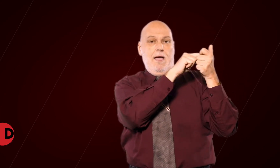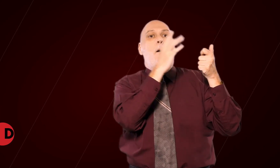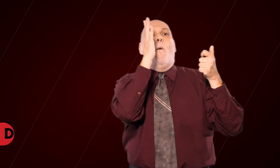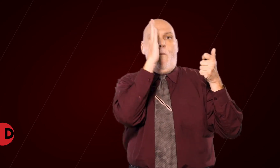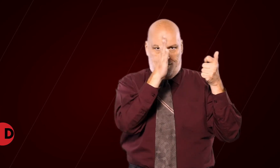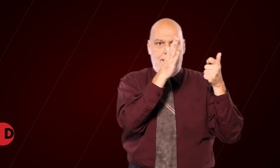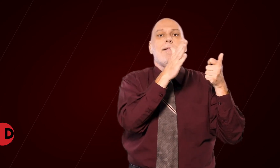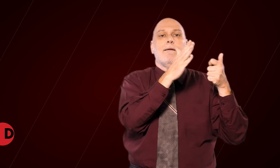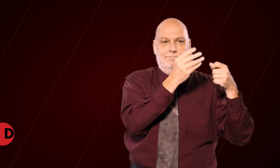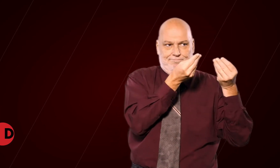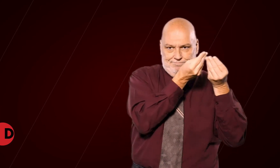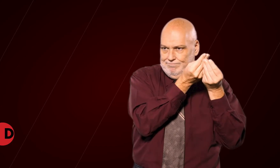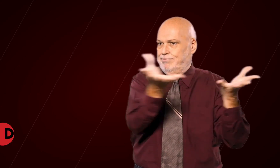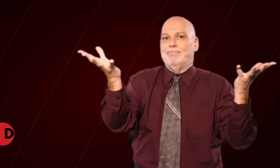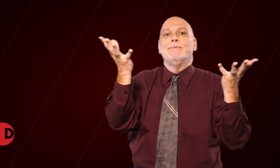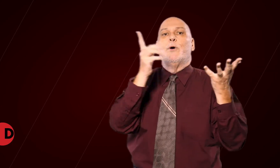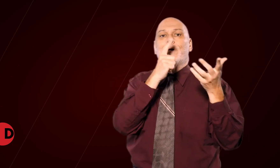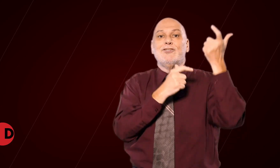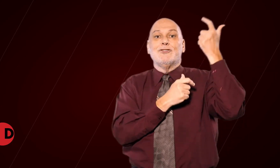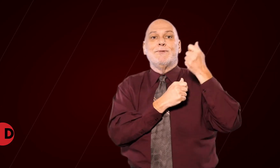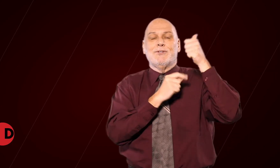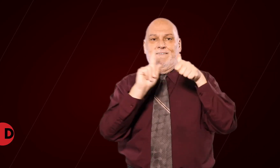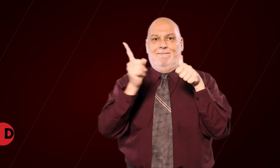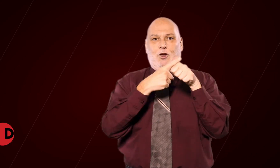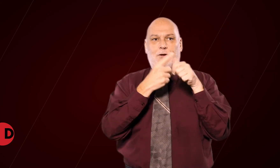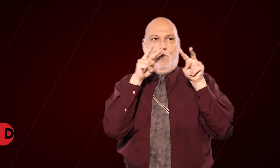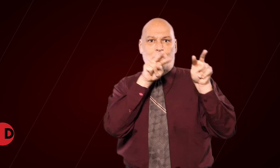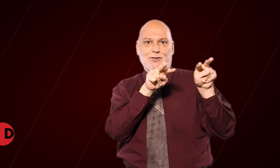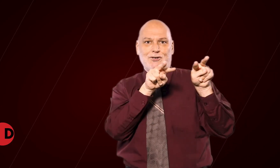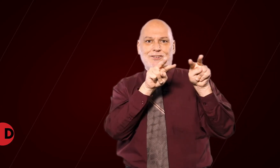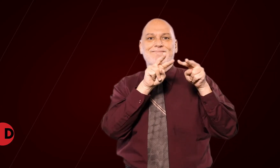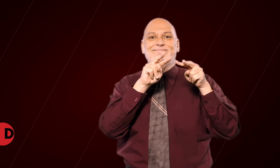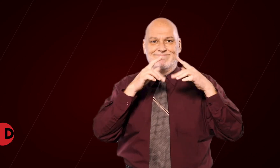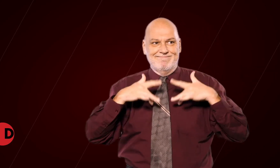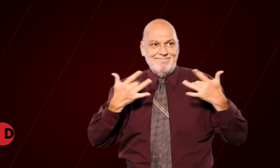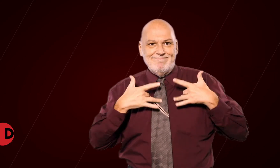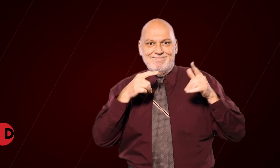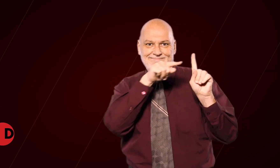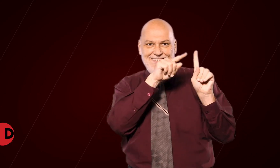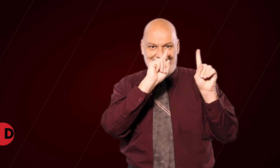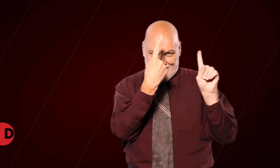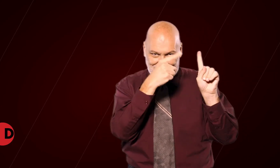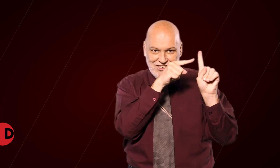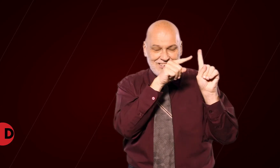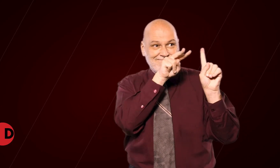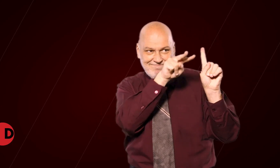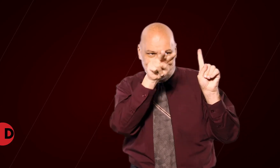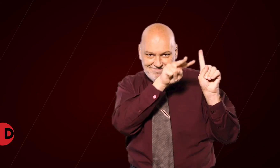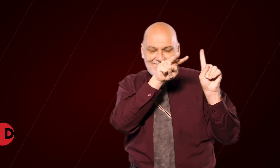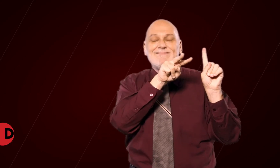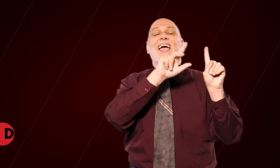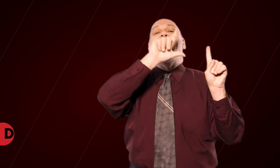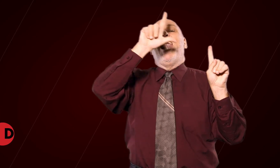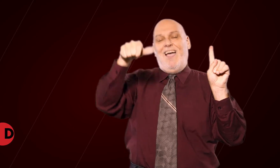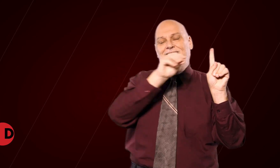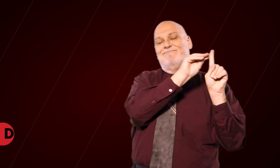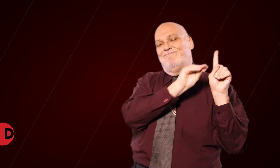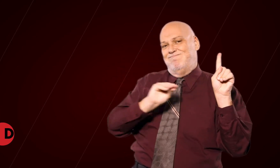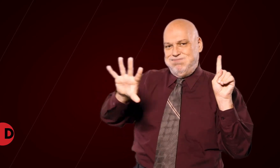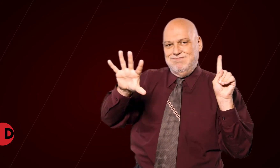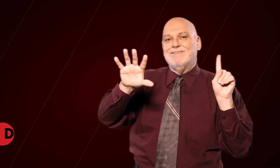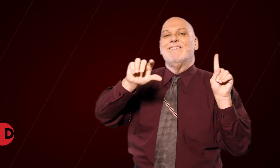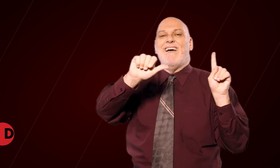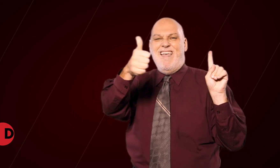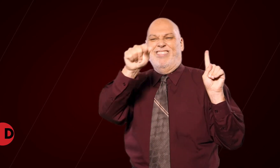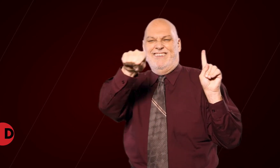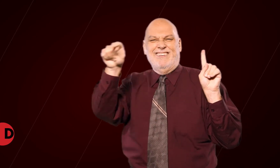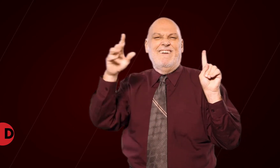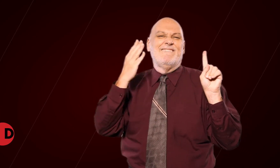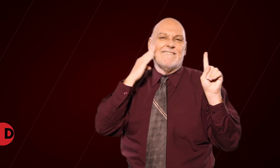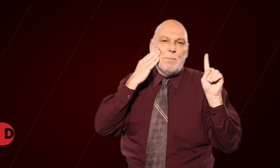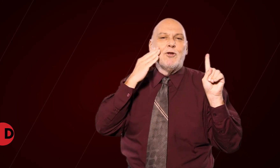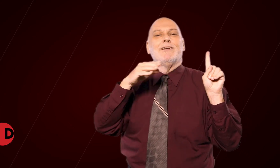so what we do... our DeafDots team would post each Alerts & News program